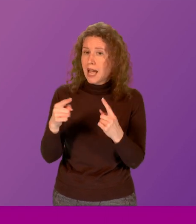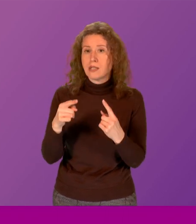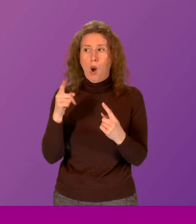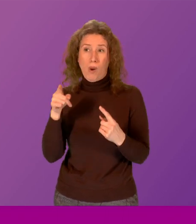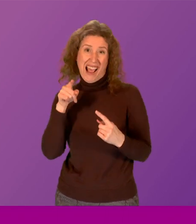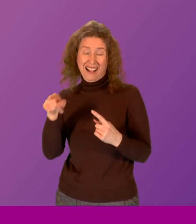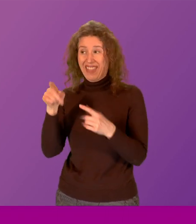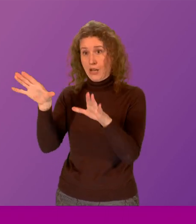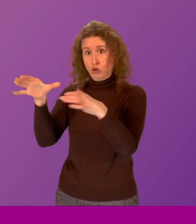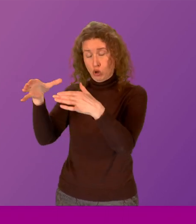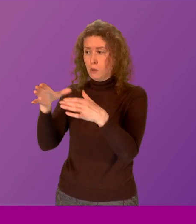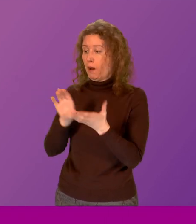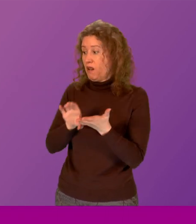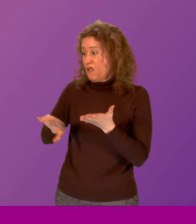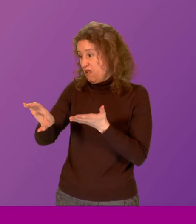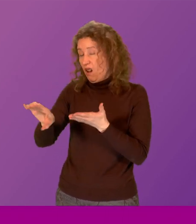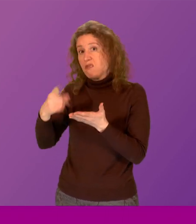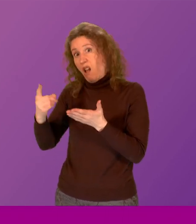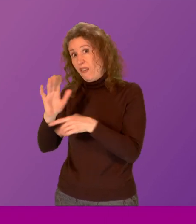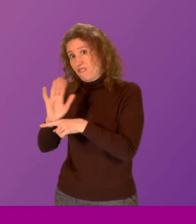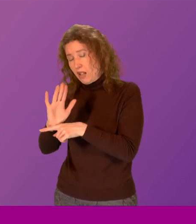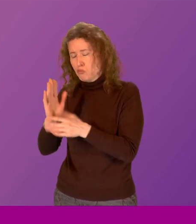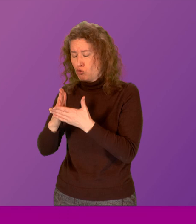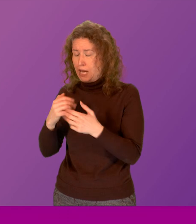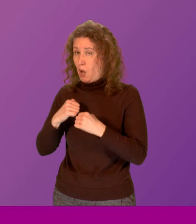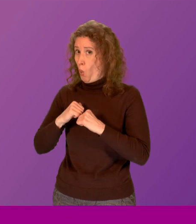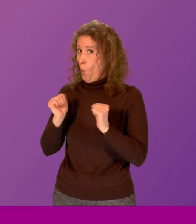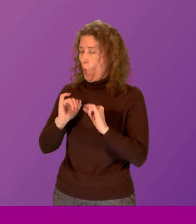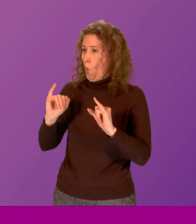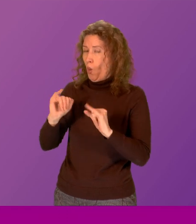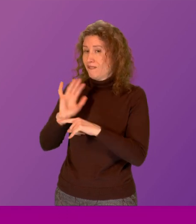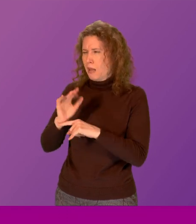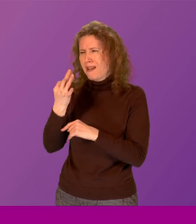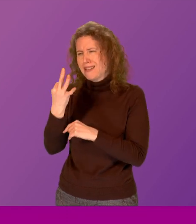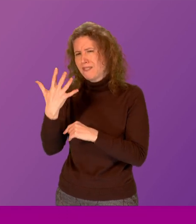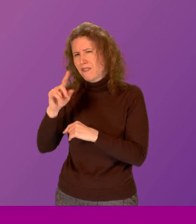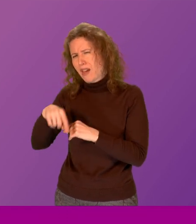awarded £85,000 for an explicit film. Can the First Minister clarify Creative